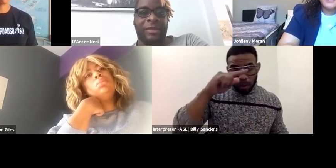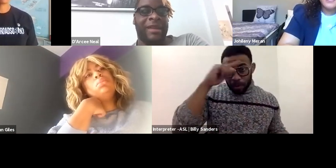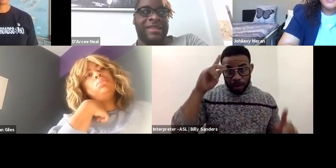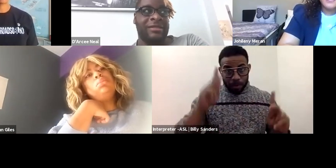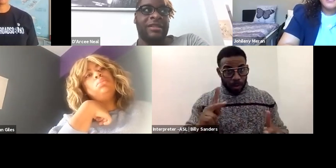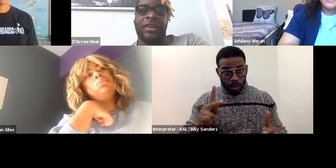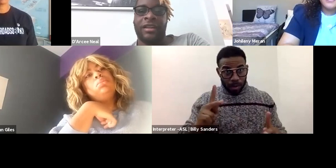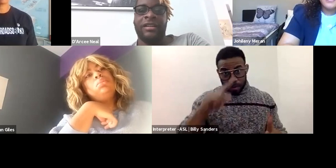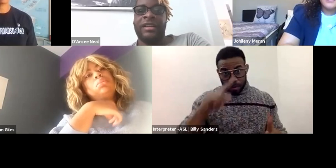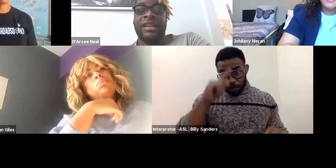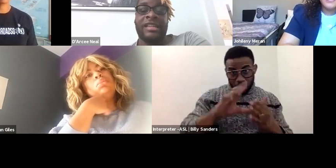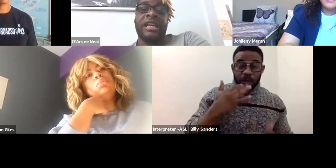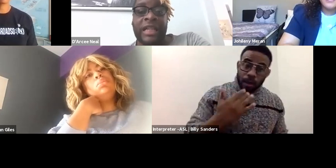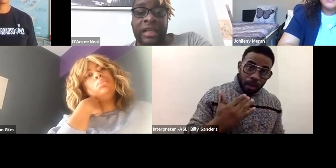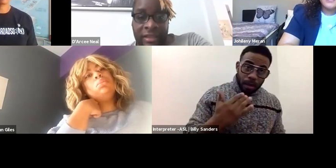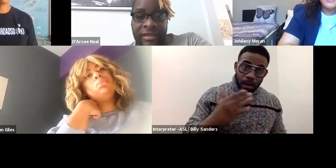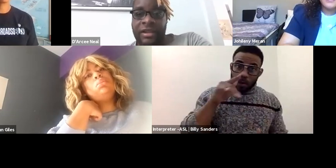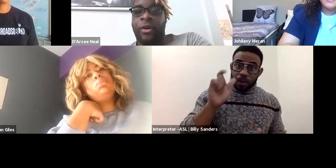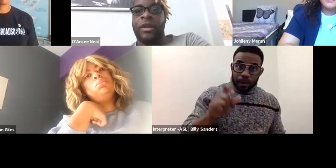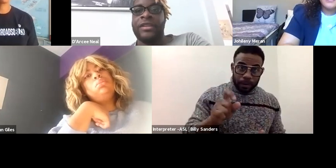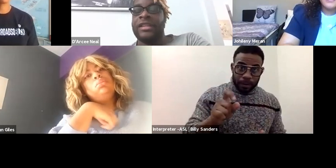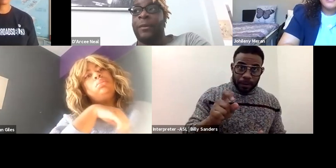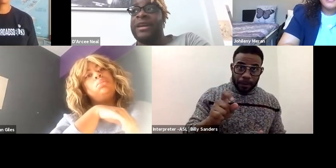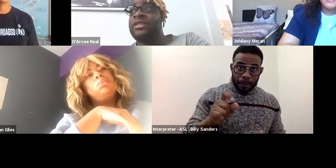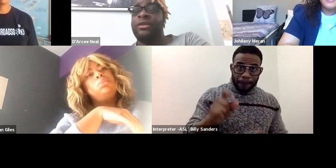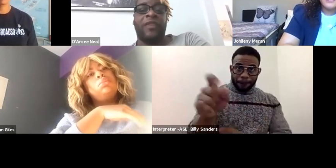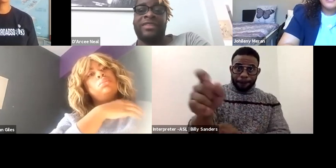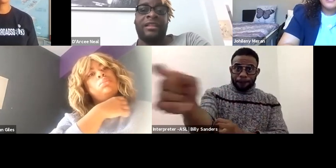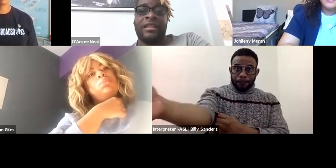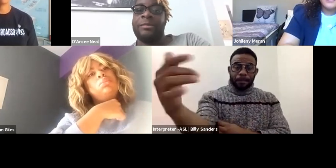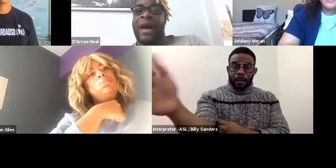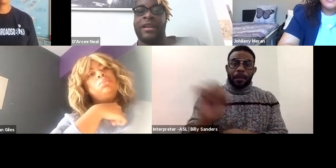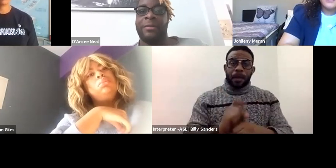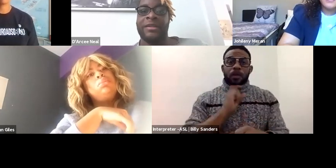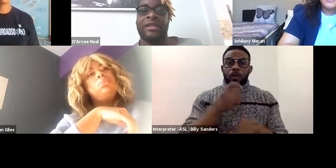or a Black student of color is going to need. Make sure you've it the list by another person